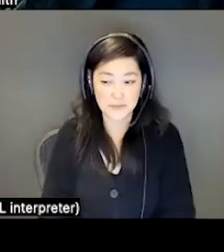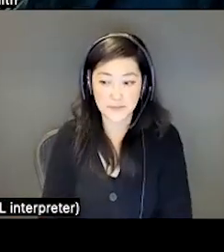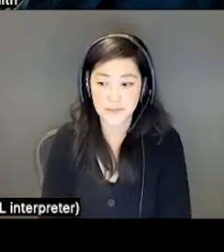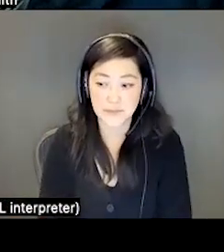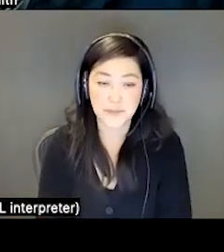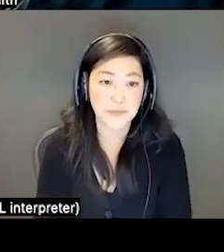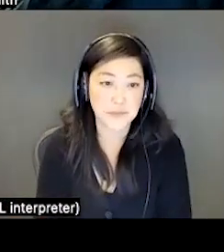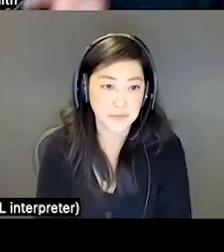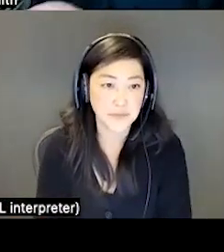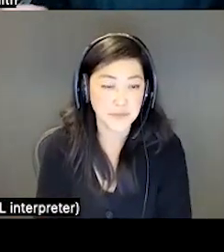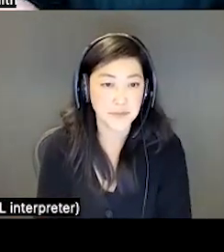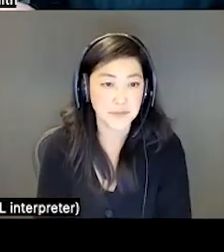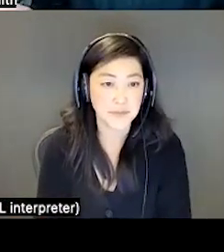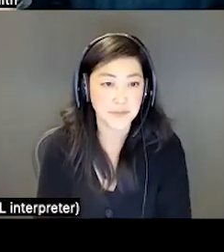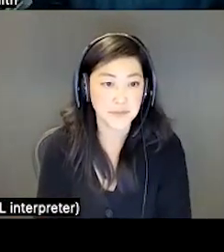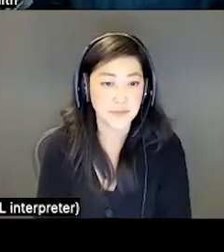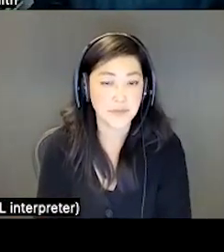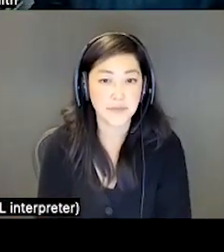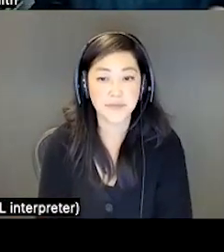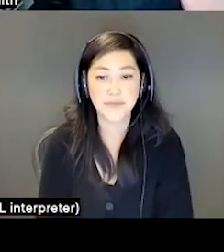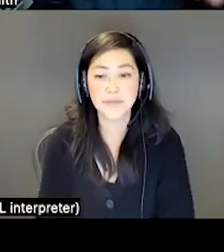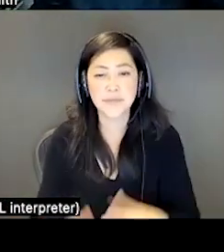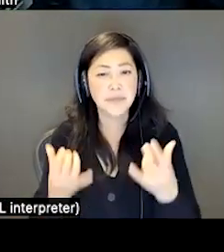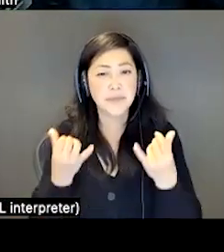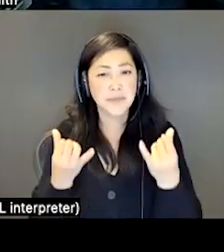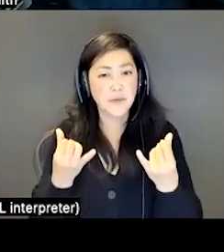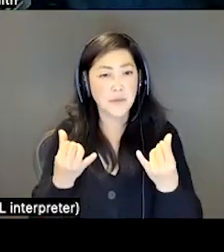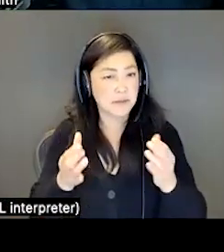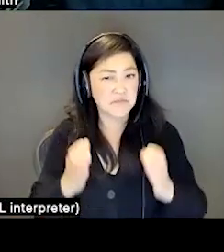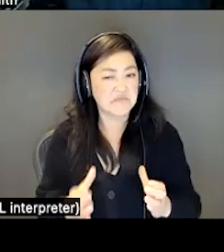So, what do customers do now? I thought this might be useful